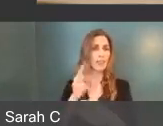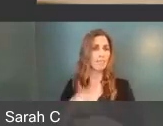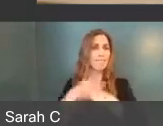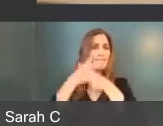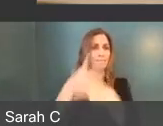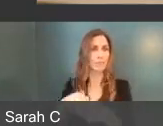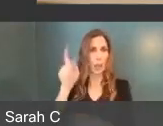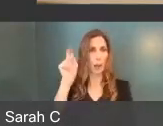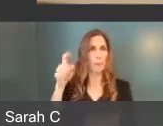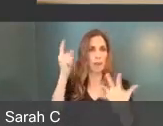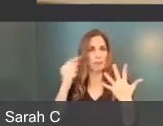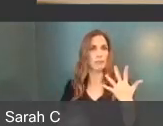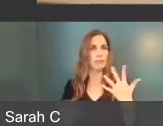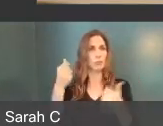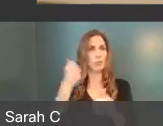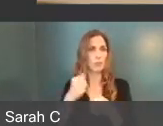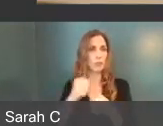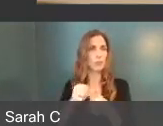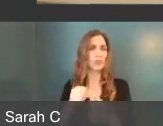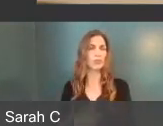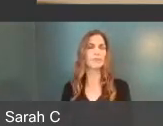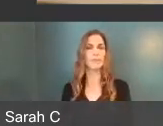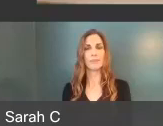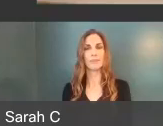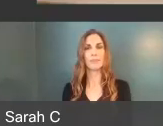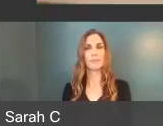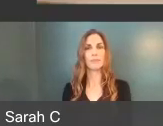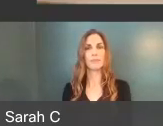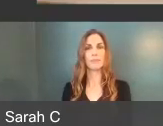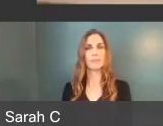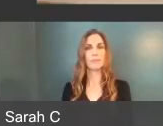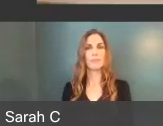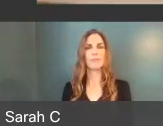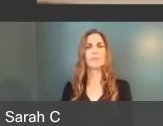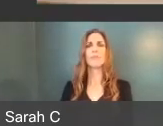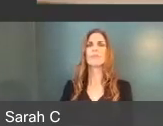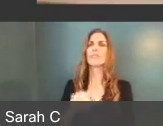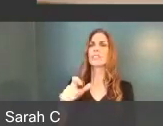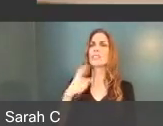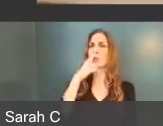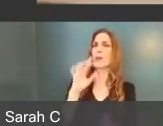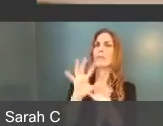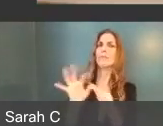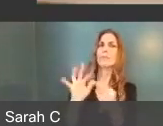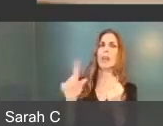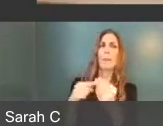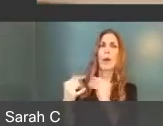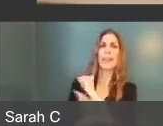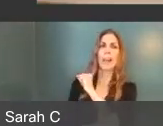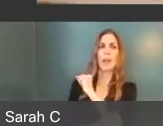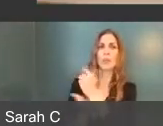mitigation measures and advice. And Lee are you able to just do a quick update about the County?